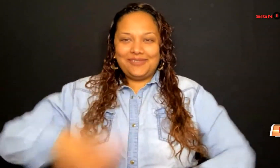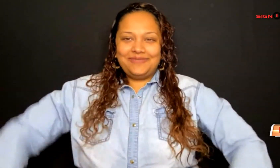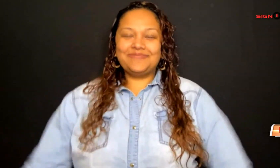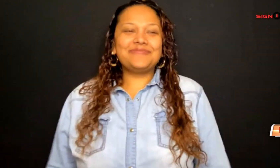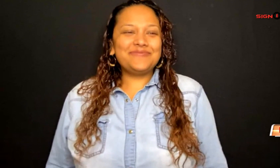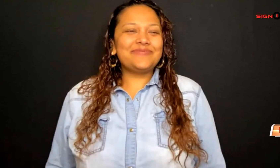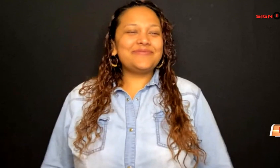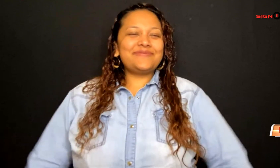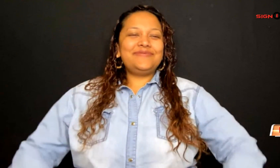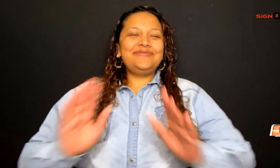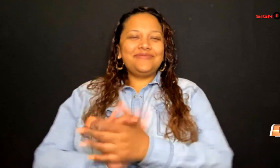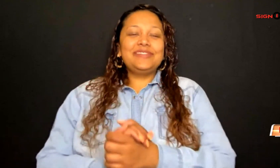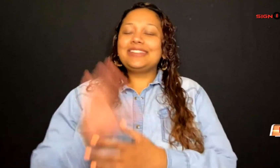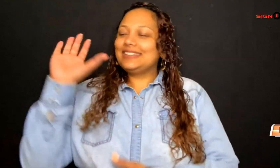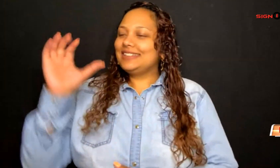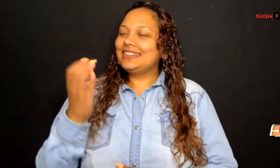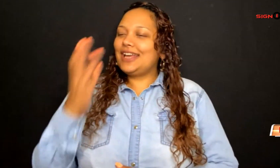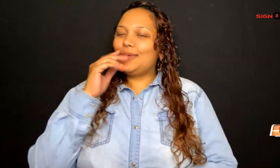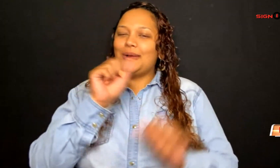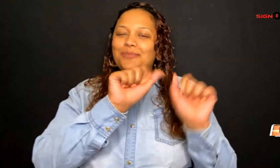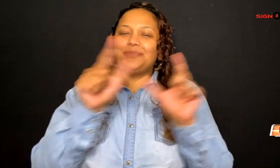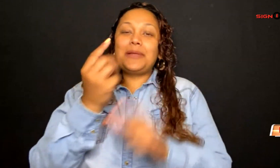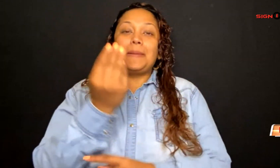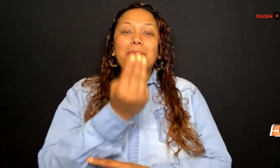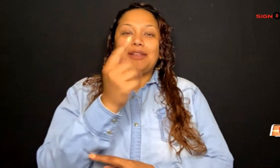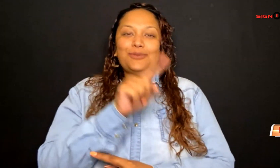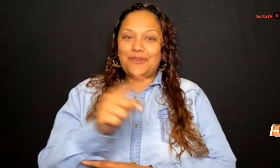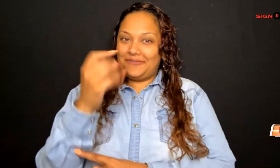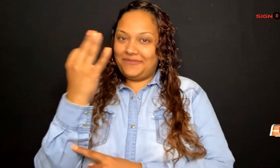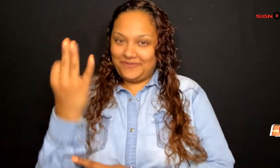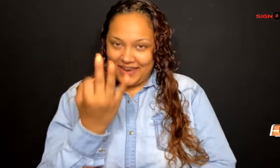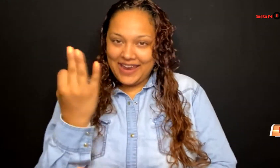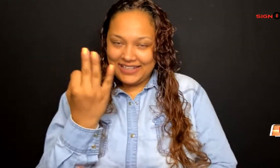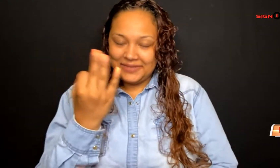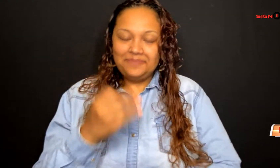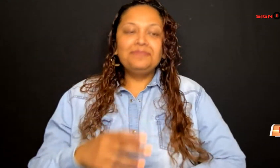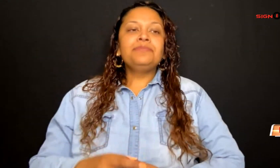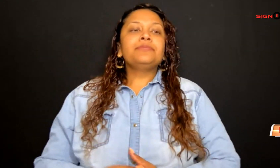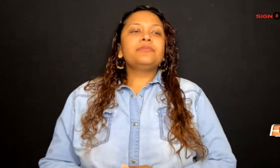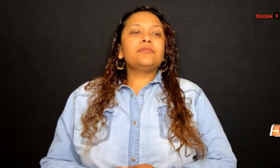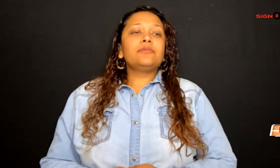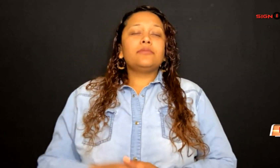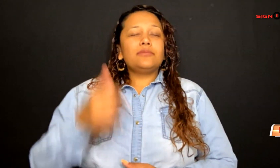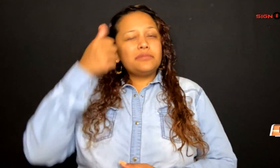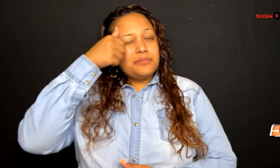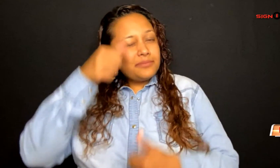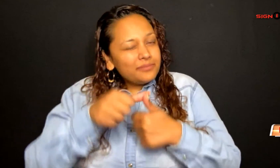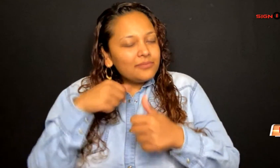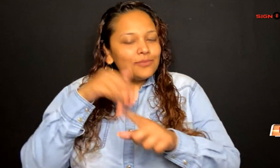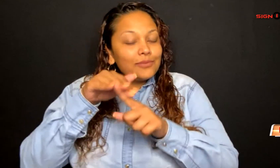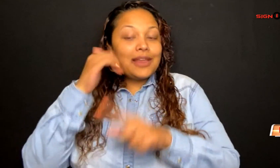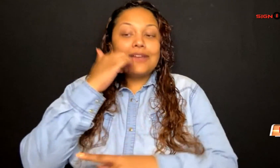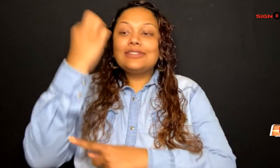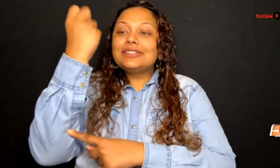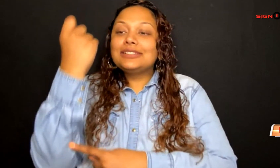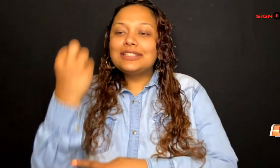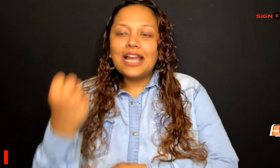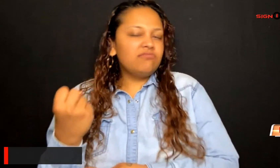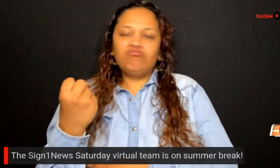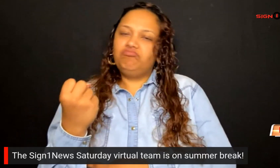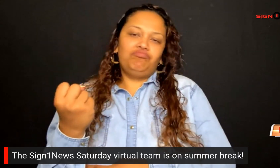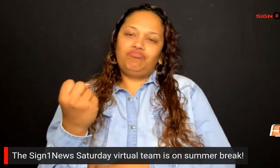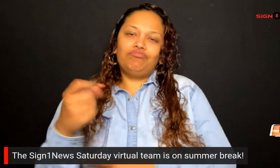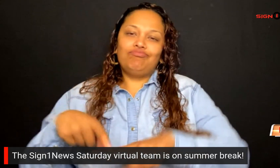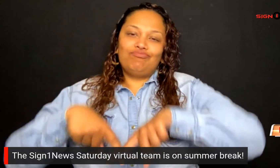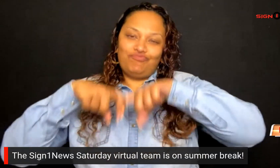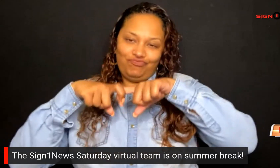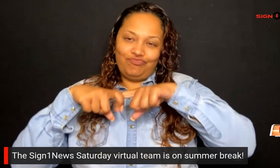the environment Sign1News will be broadcasting updates Monday through Friday and a reminder